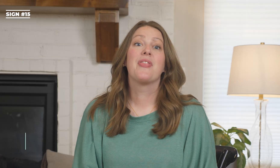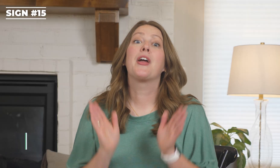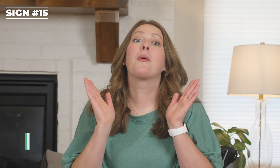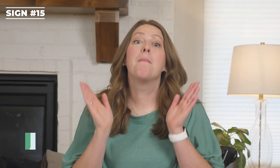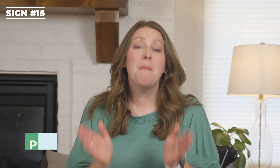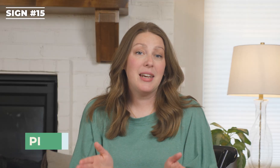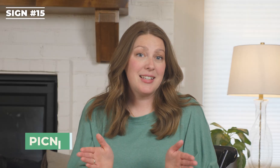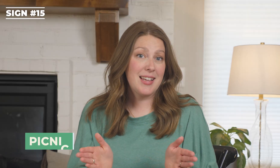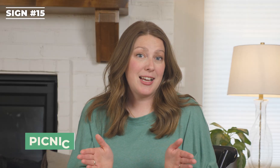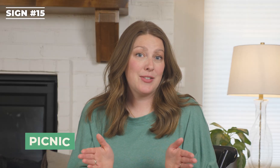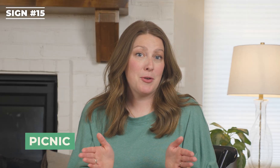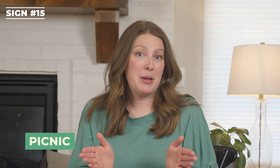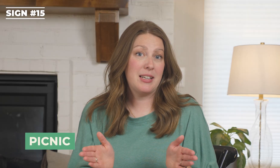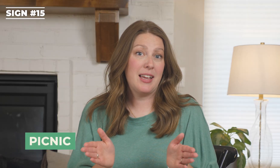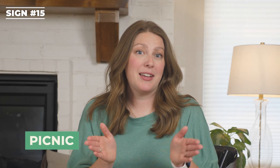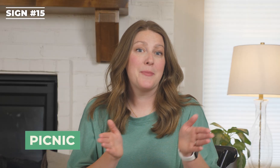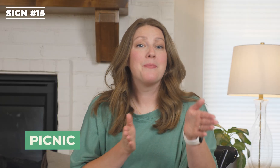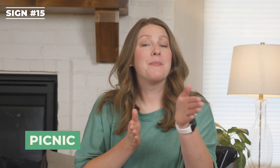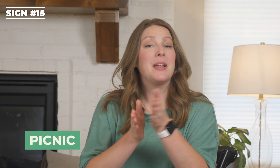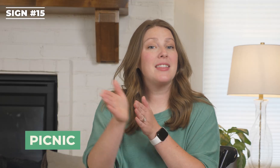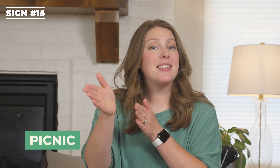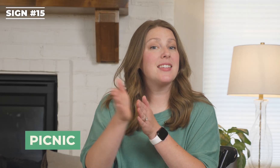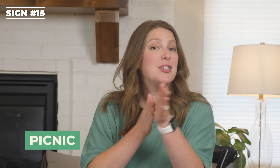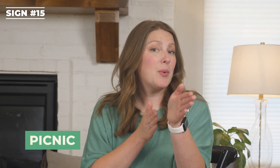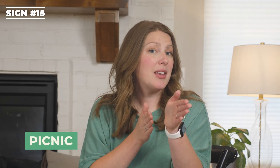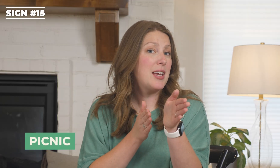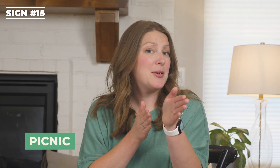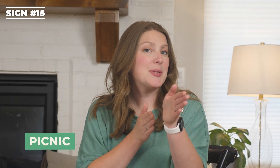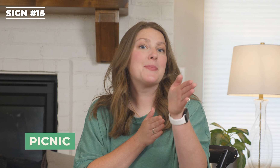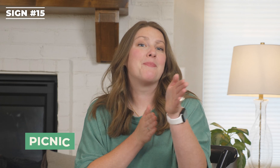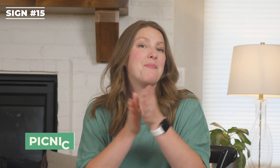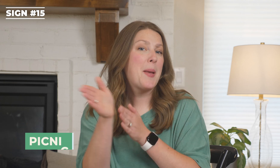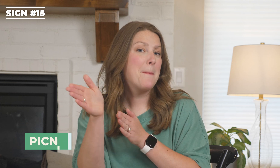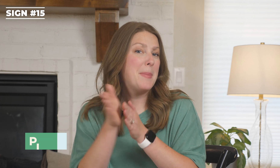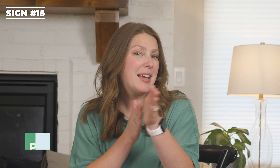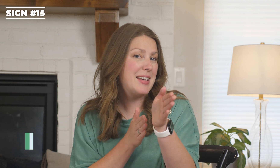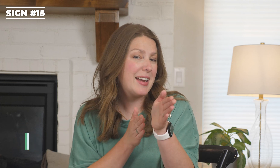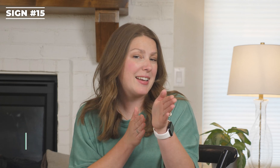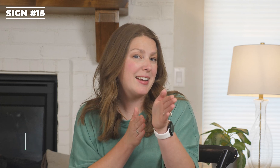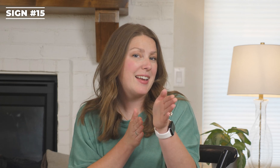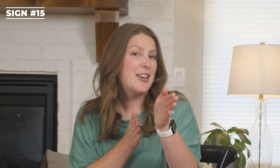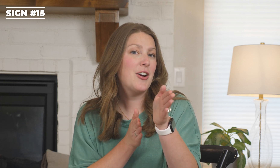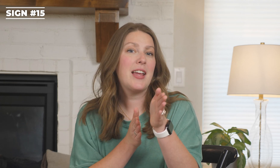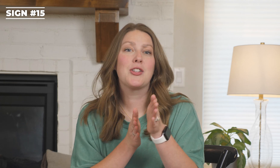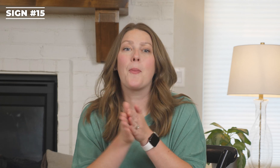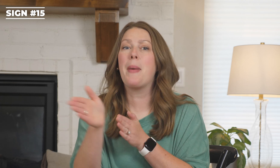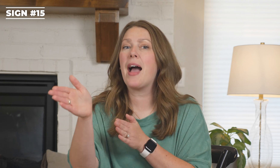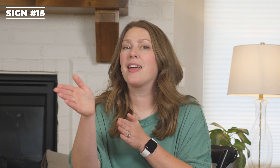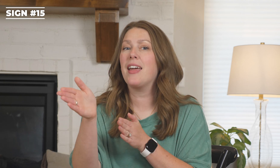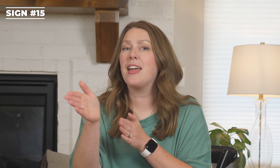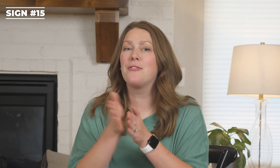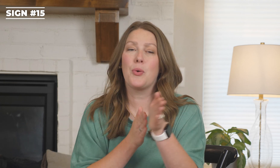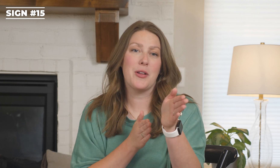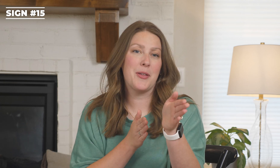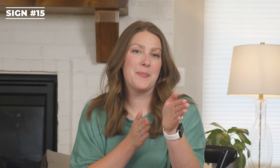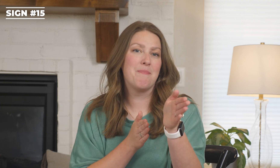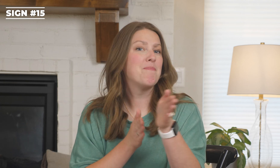There are many signs for picnic, but this is the one that I use. Picnic. Your hands go back and forth.